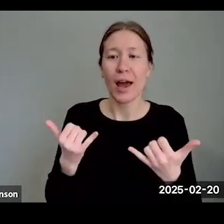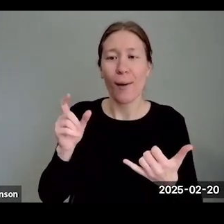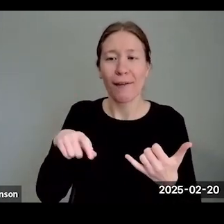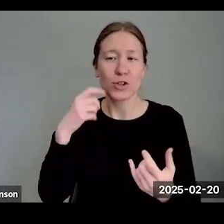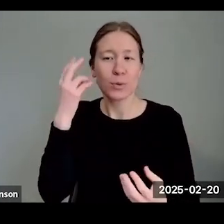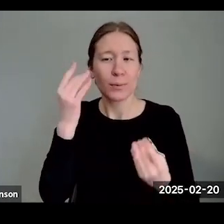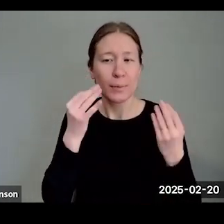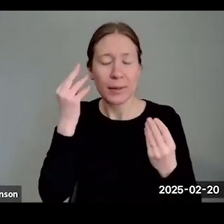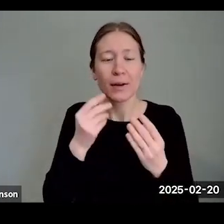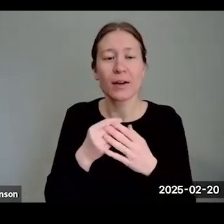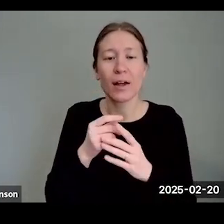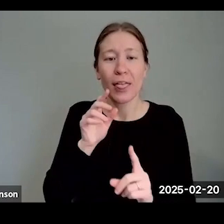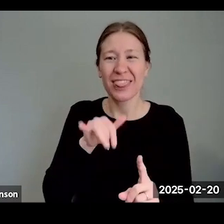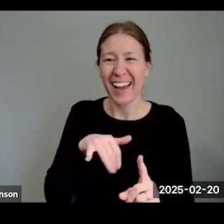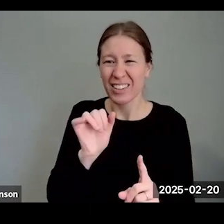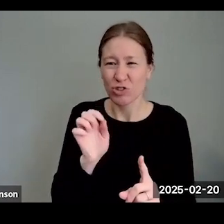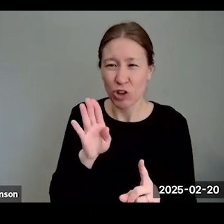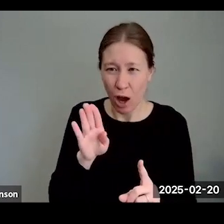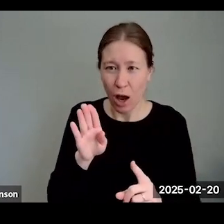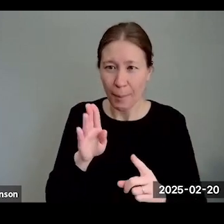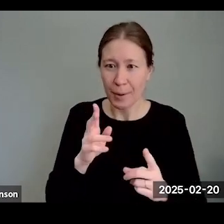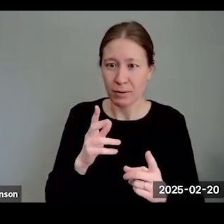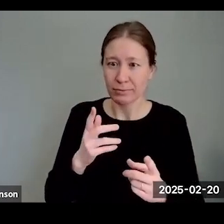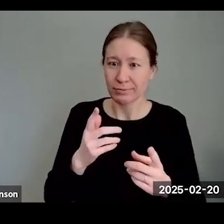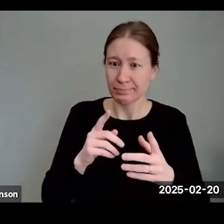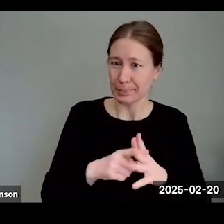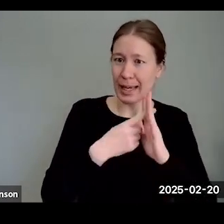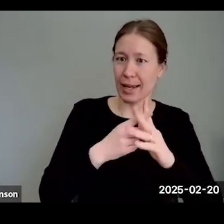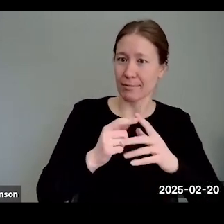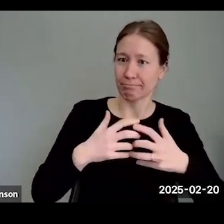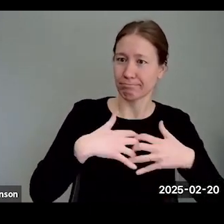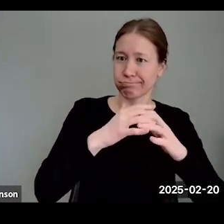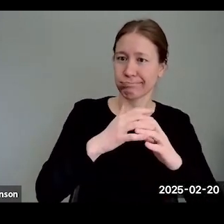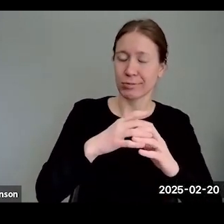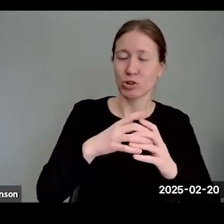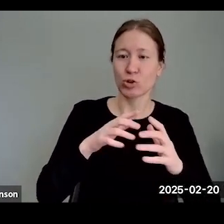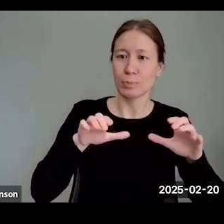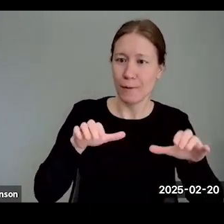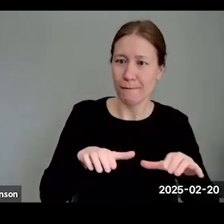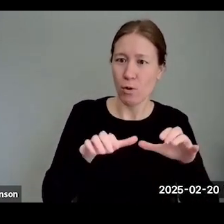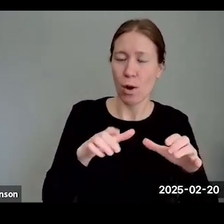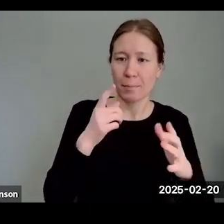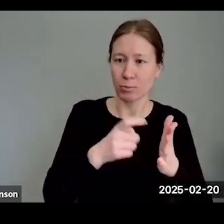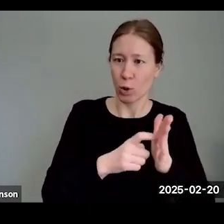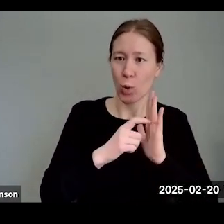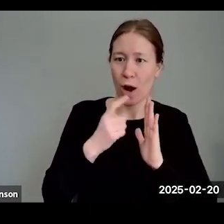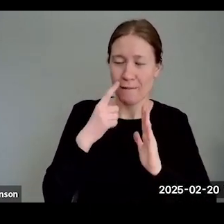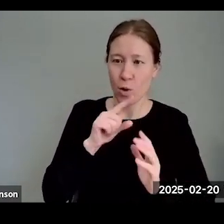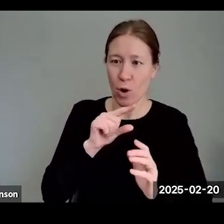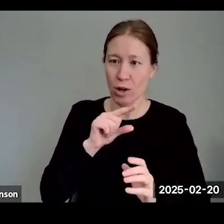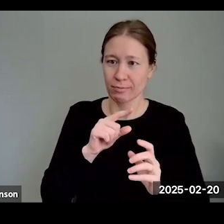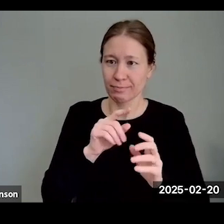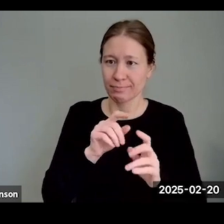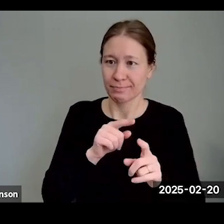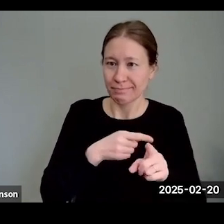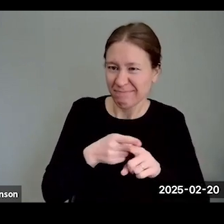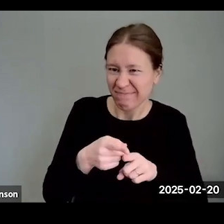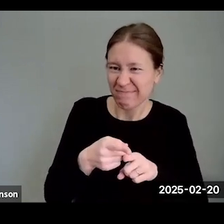to perform these essential functions. One question we might wanna ask ourself is, would this position still exist